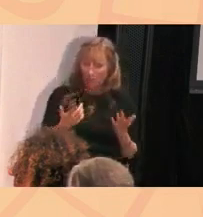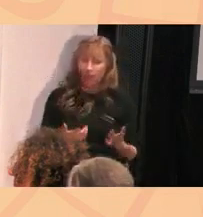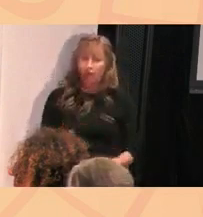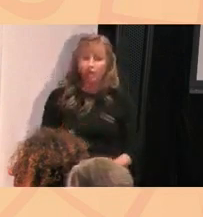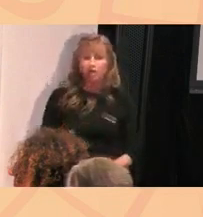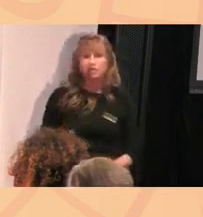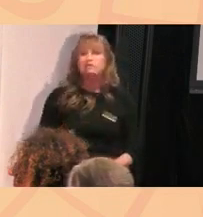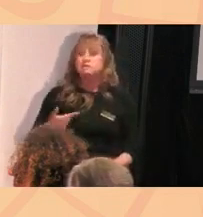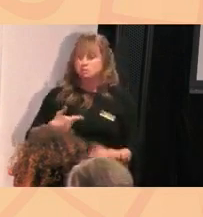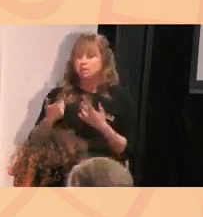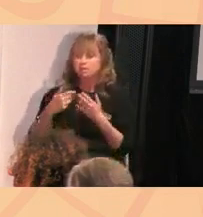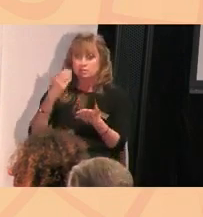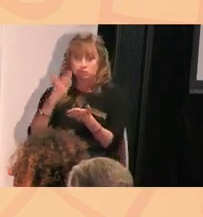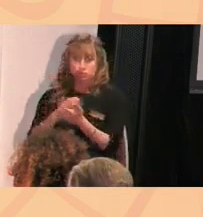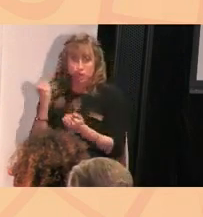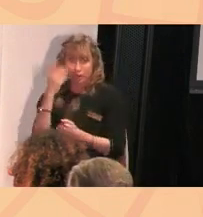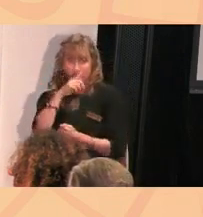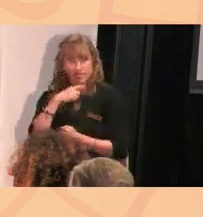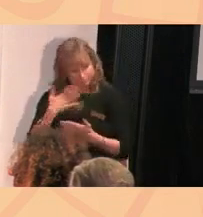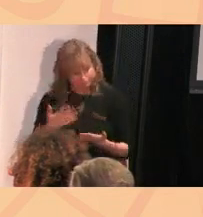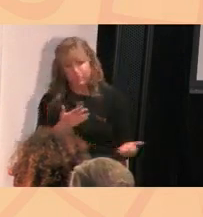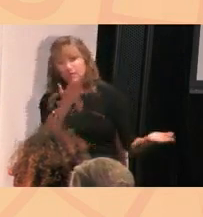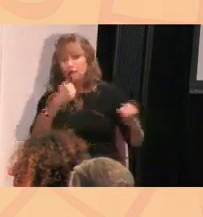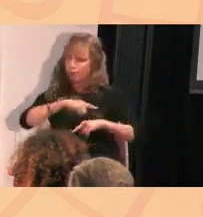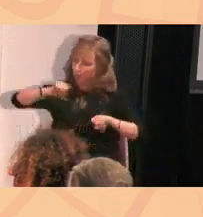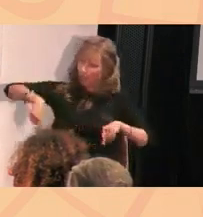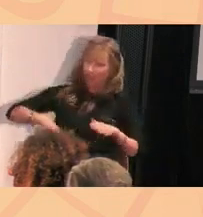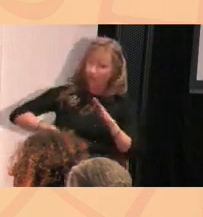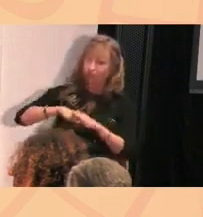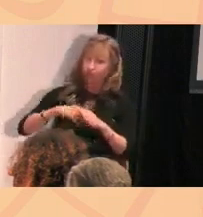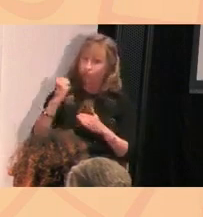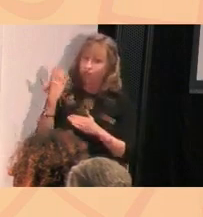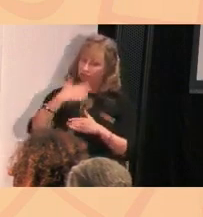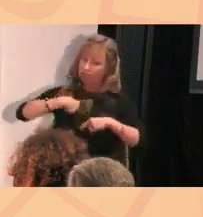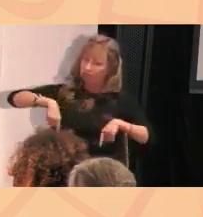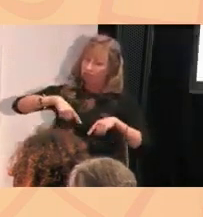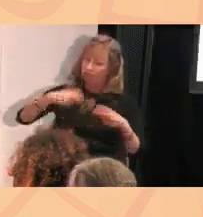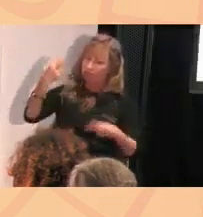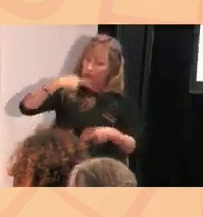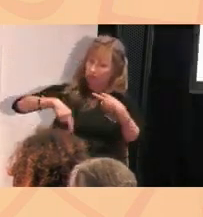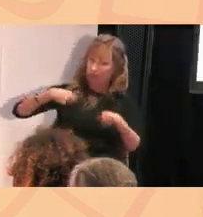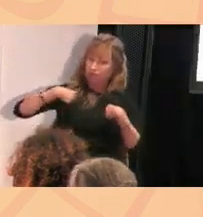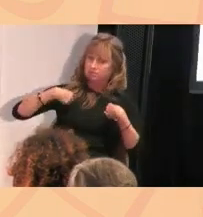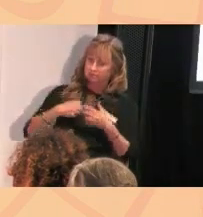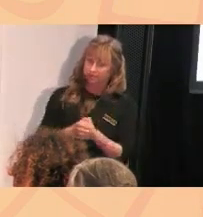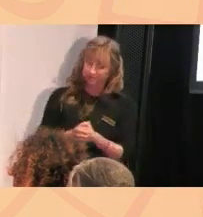about traditional Aboriginal people said, We are all Aboriginal here, thank you.